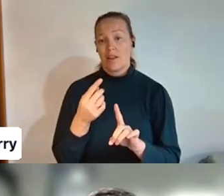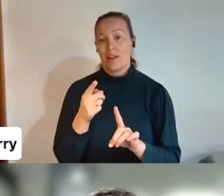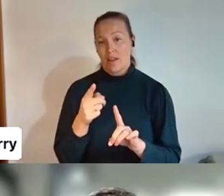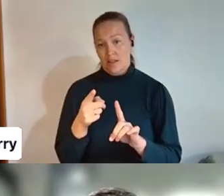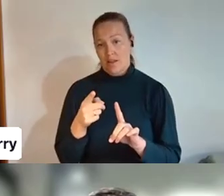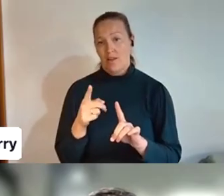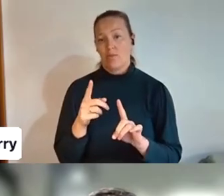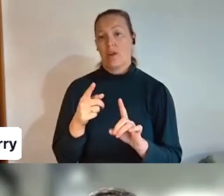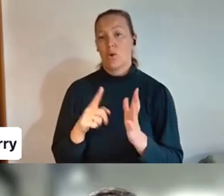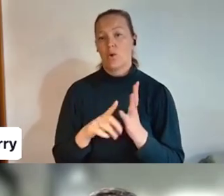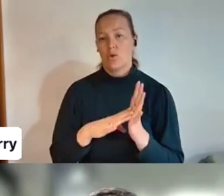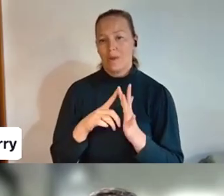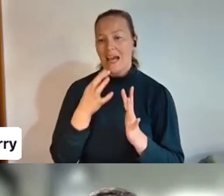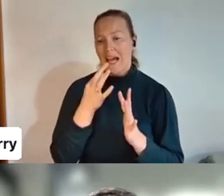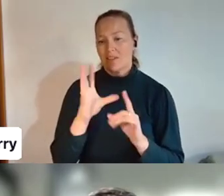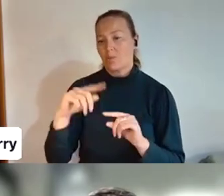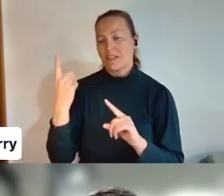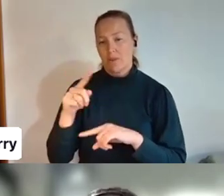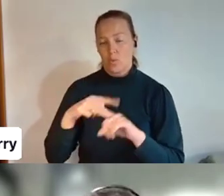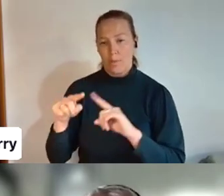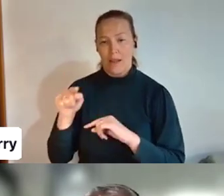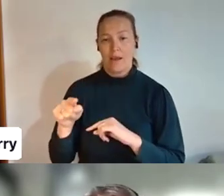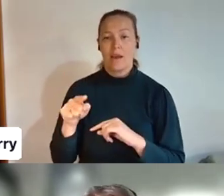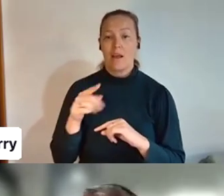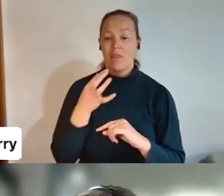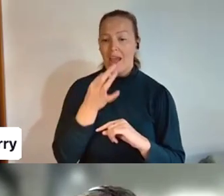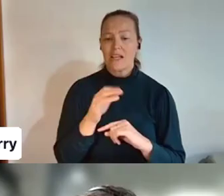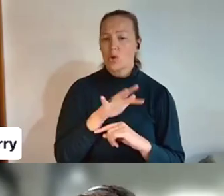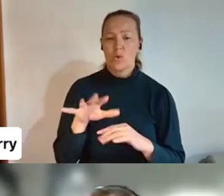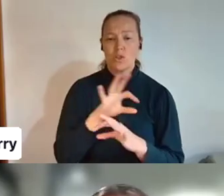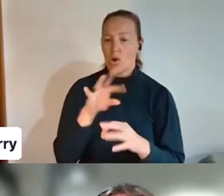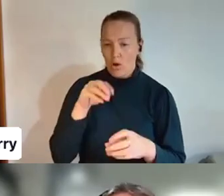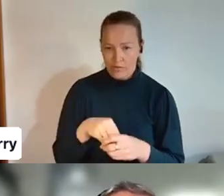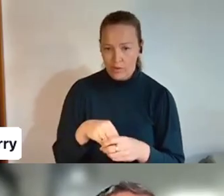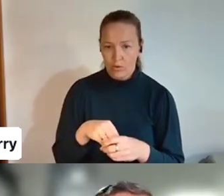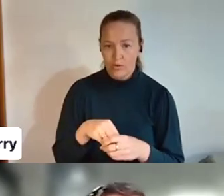I was very inspired by, which is who is not in the room? And advisory panels bring many who are